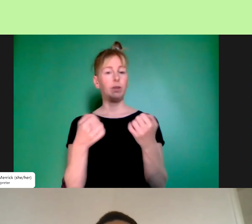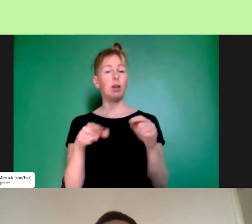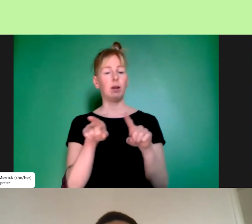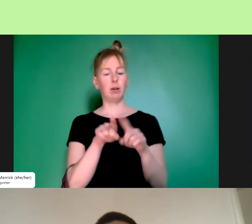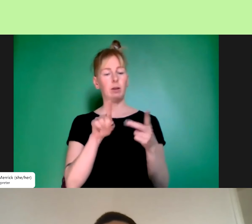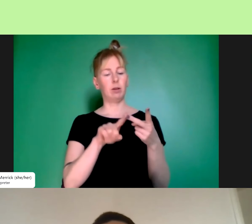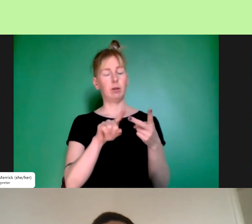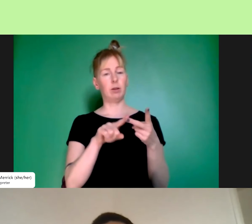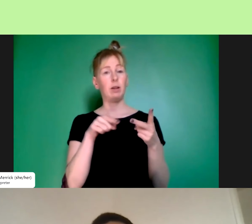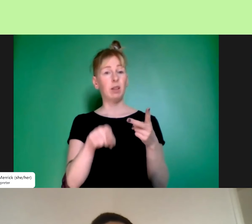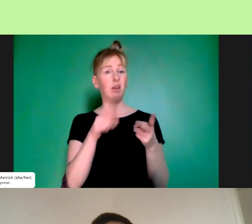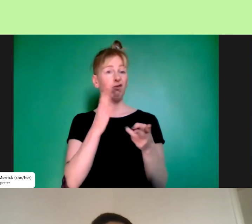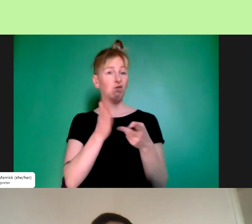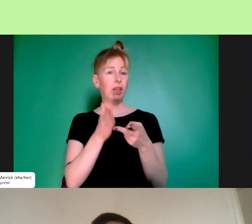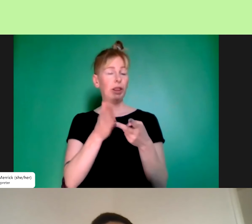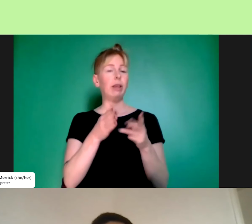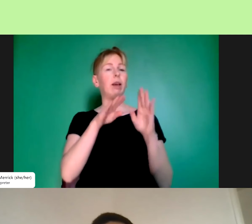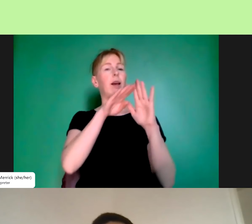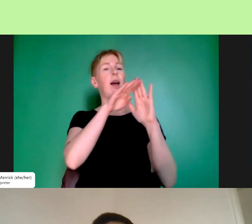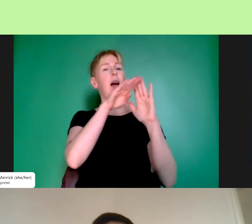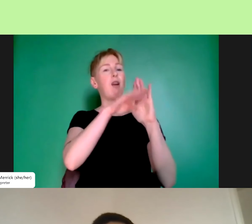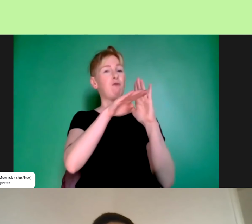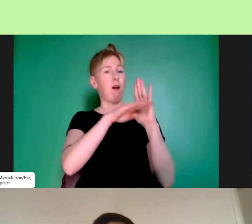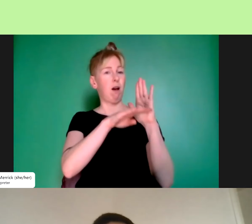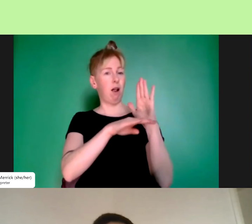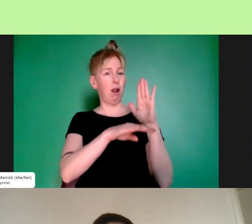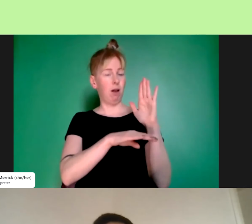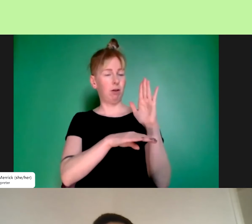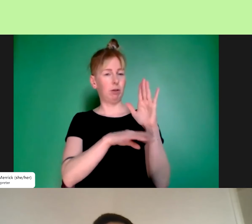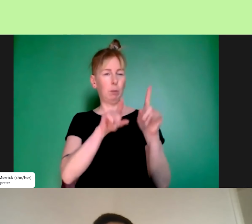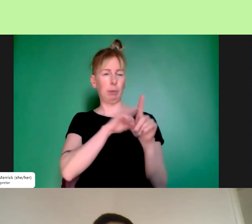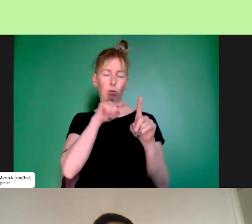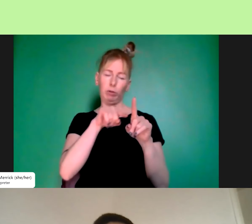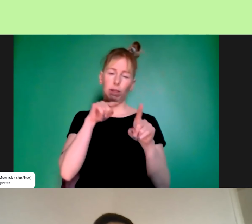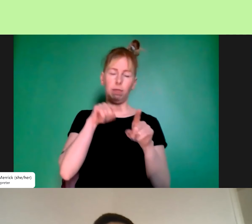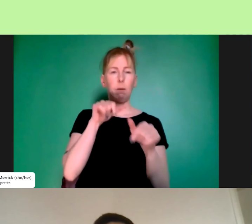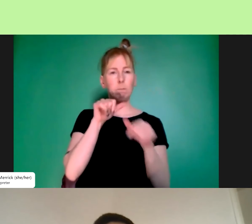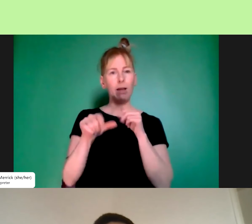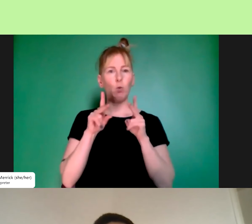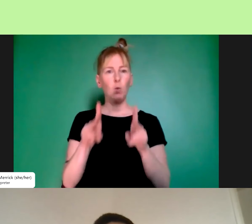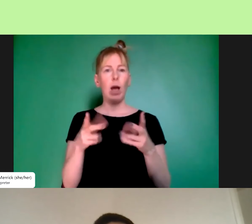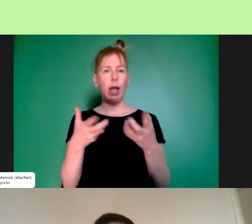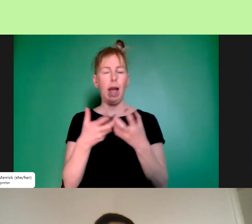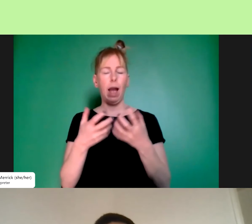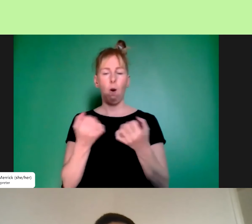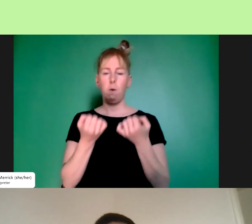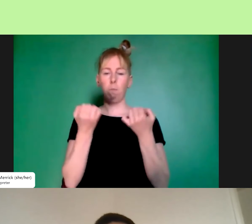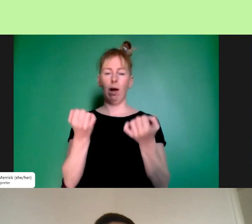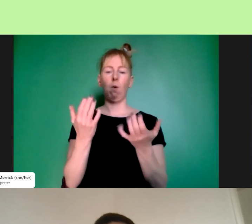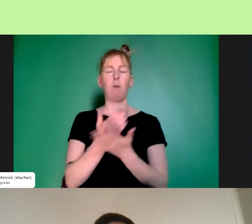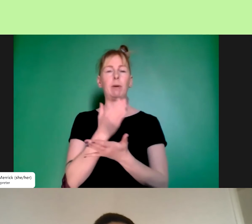the best way to concentrate power in a few people at the top right. So this is the way